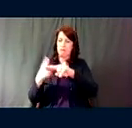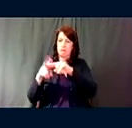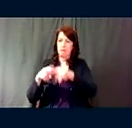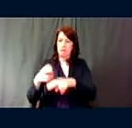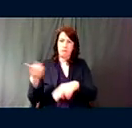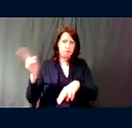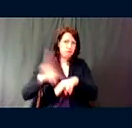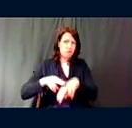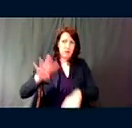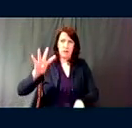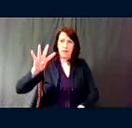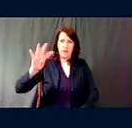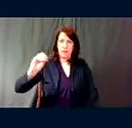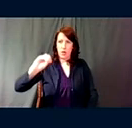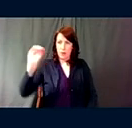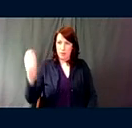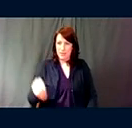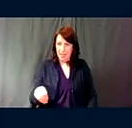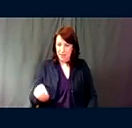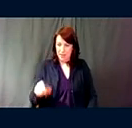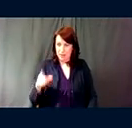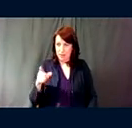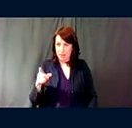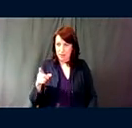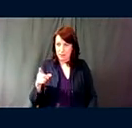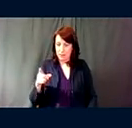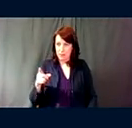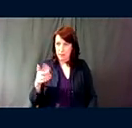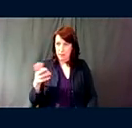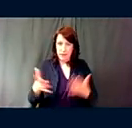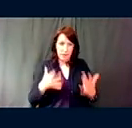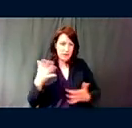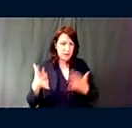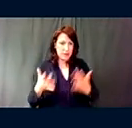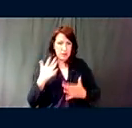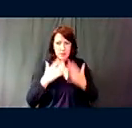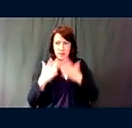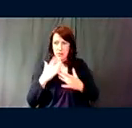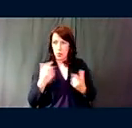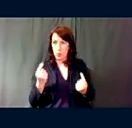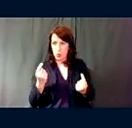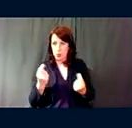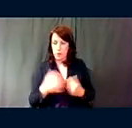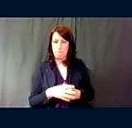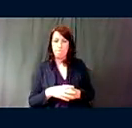IMMUNIZATION AND THE RATE GOT STUCK 40%. AND THEY WERE DESPERATE ABOUT WHAT CAN WE DO.